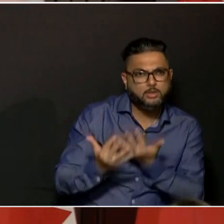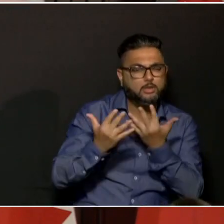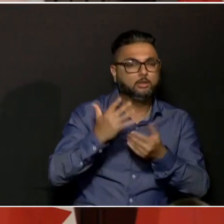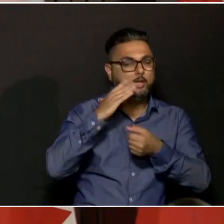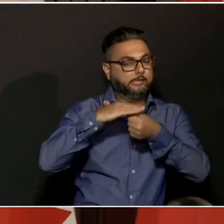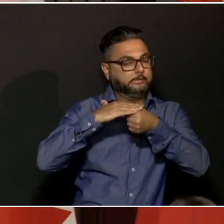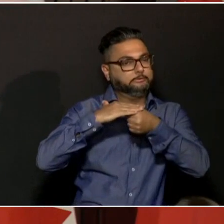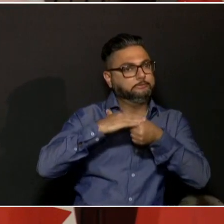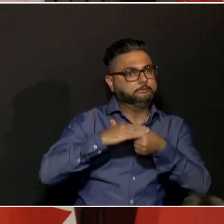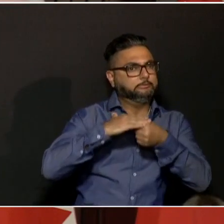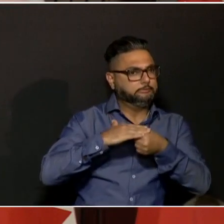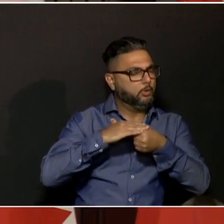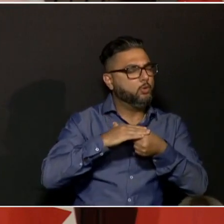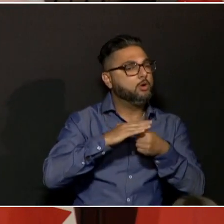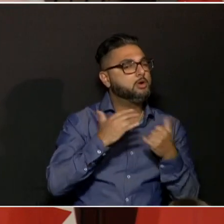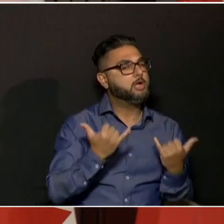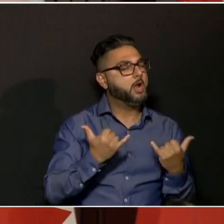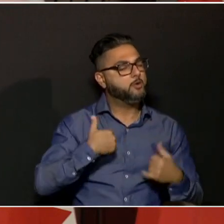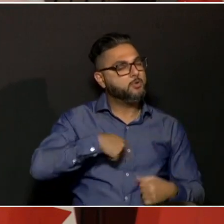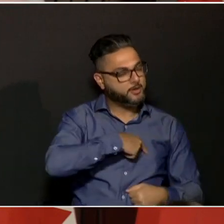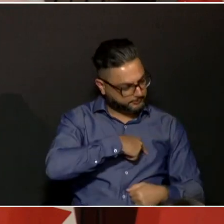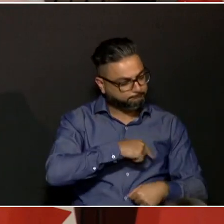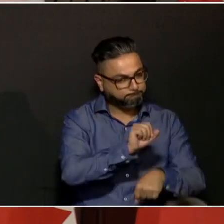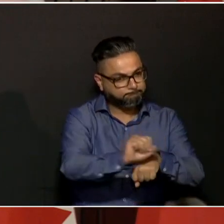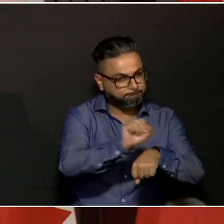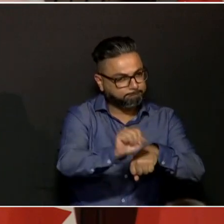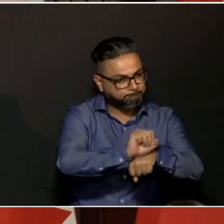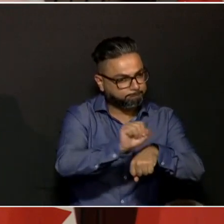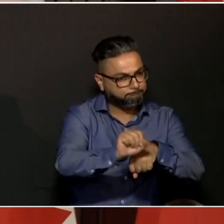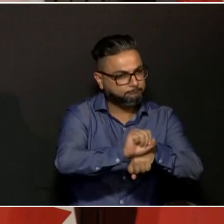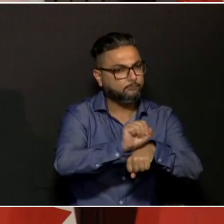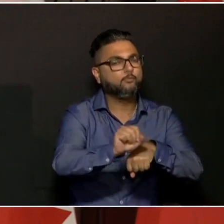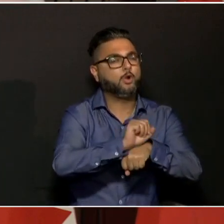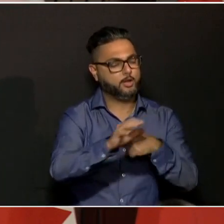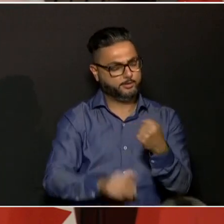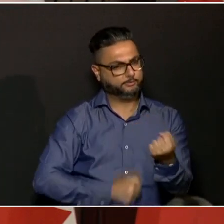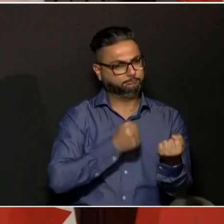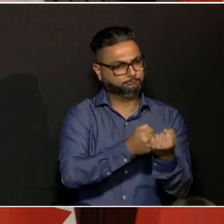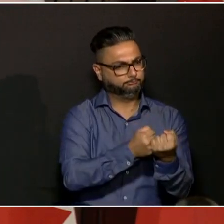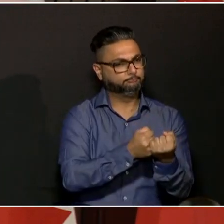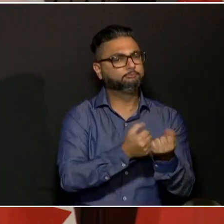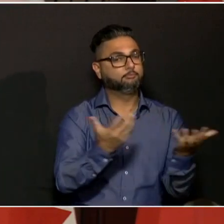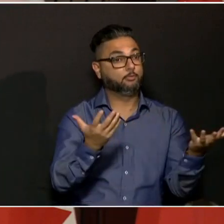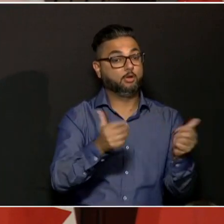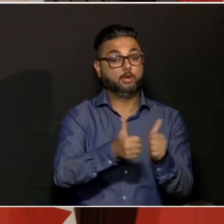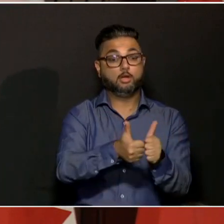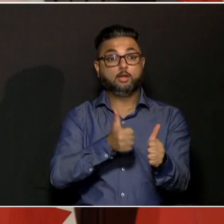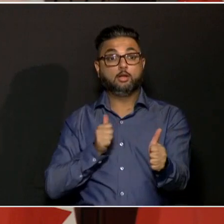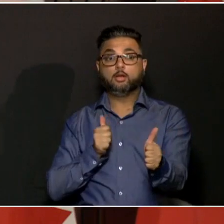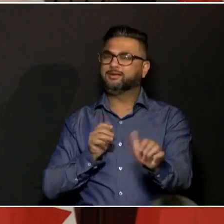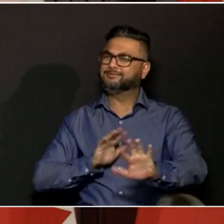patients and their loved ones which is why our government is working very hard to create the capacity needed